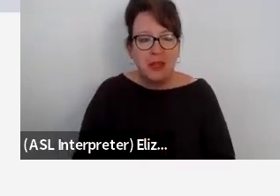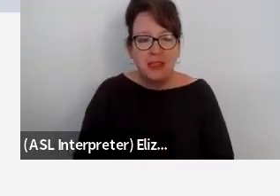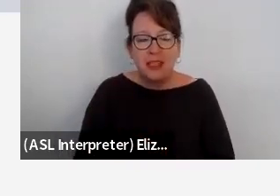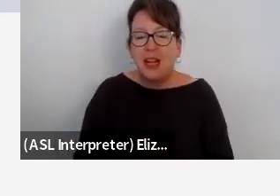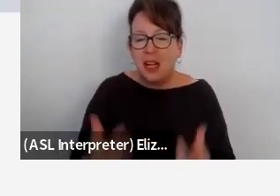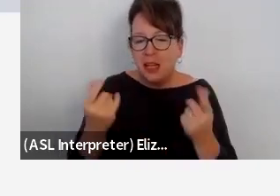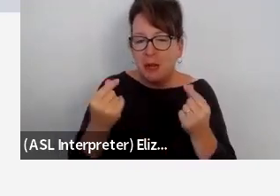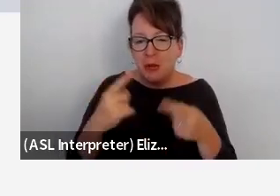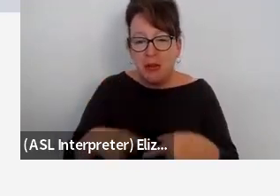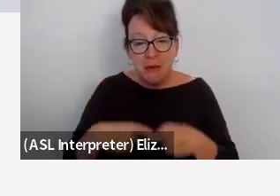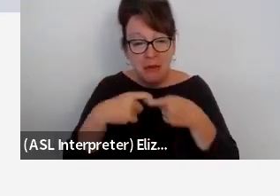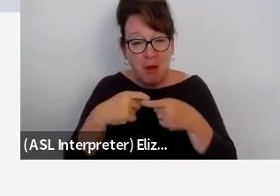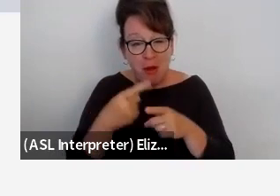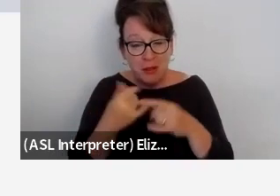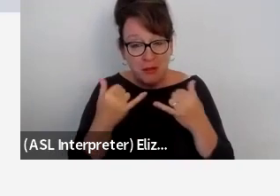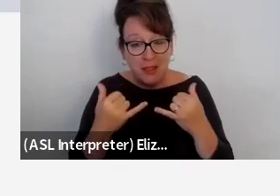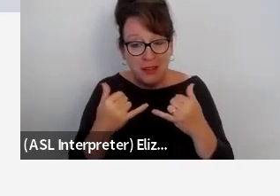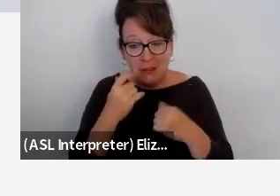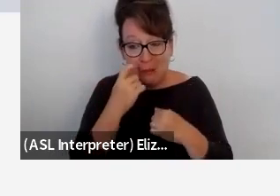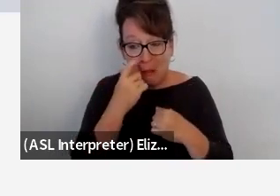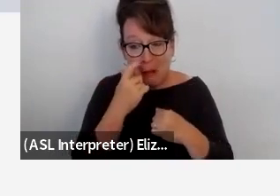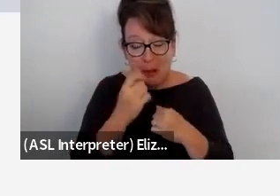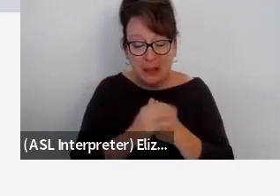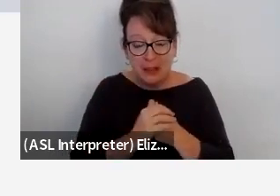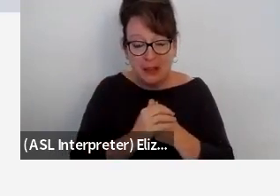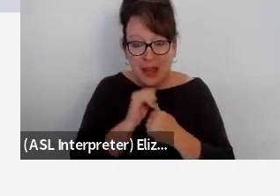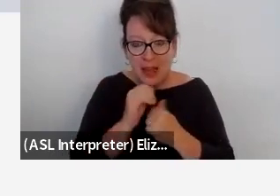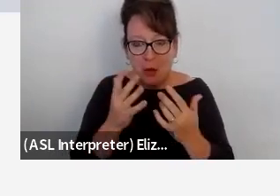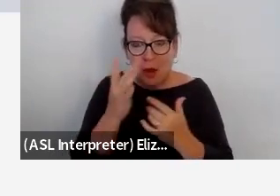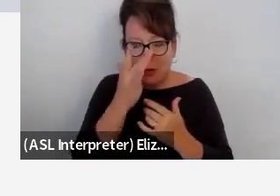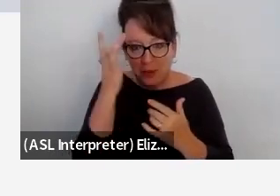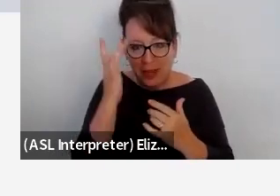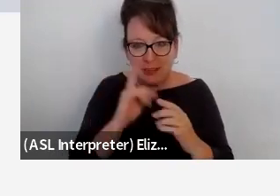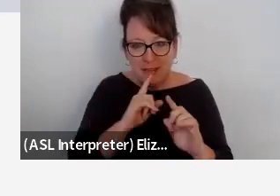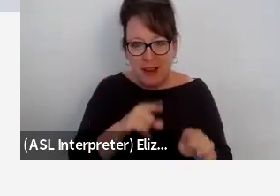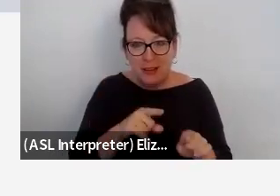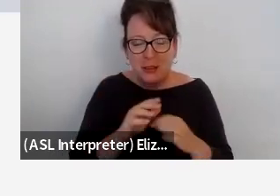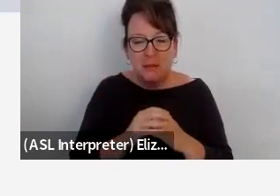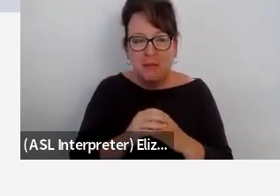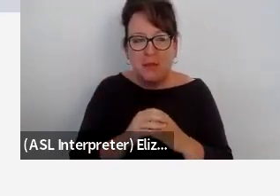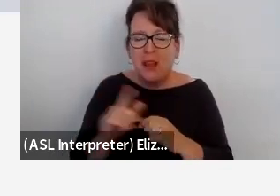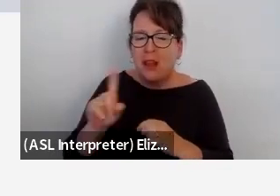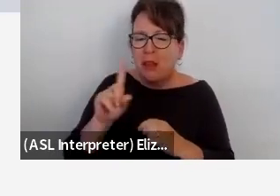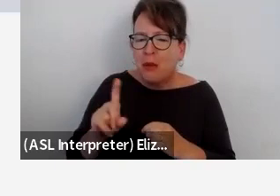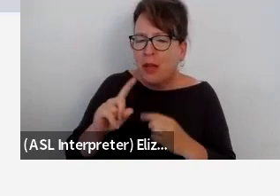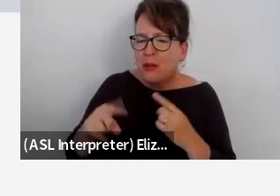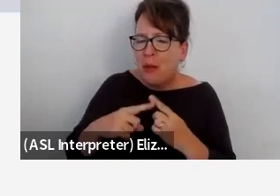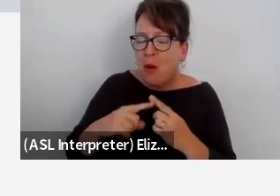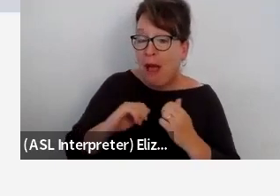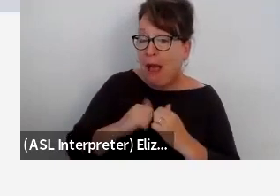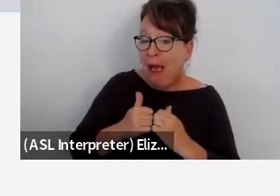left in the webinar, to answering some questions that came in earlier about program design,